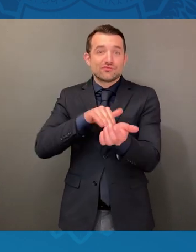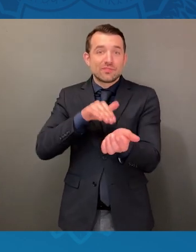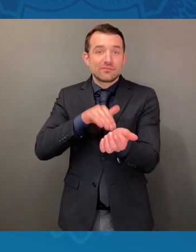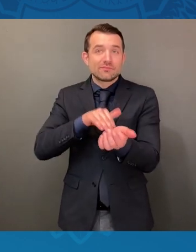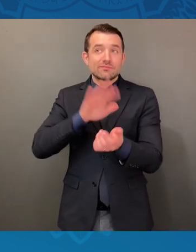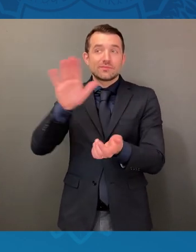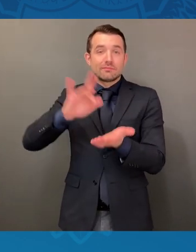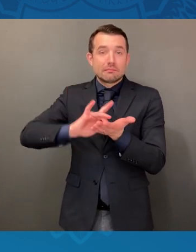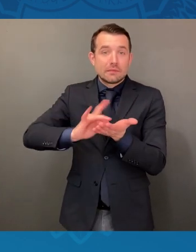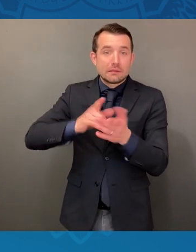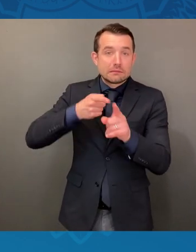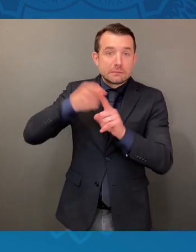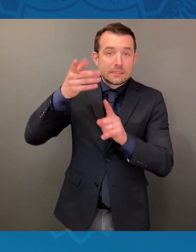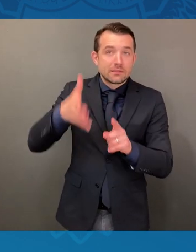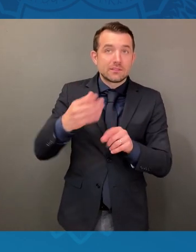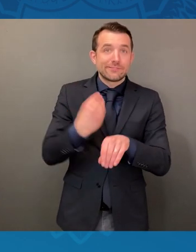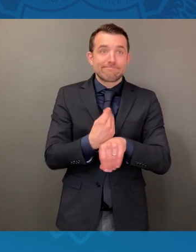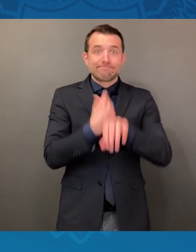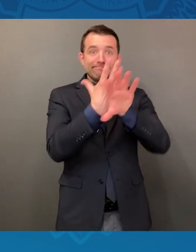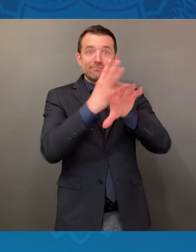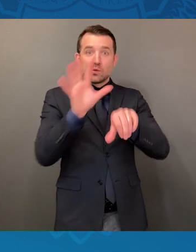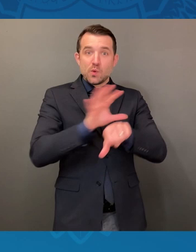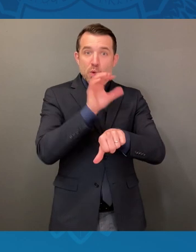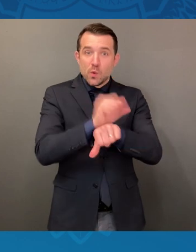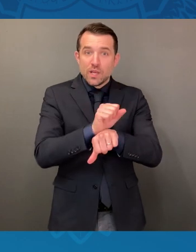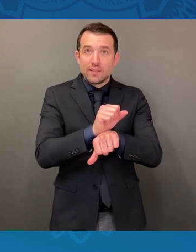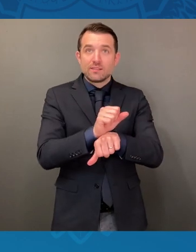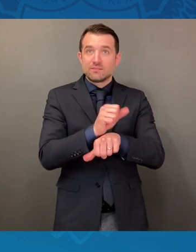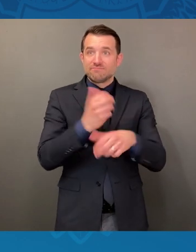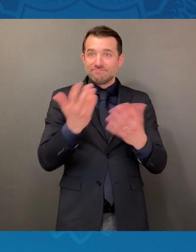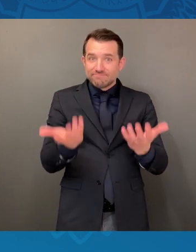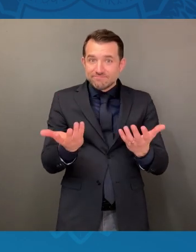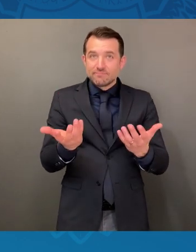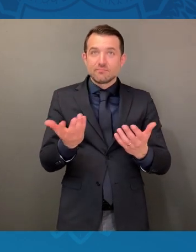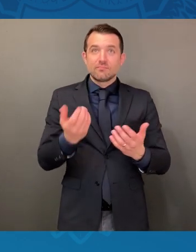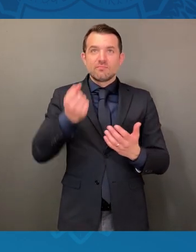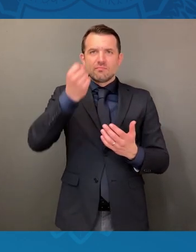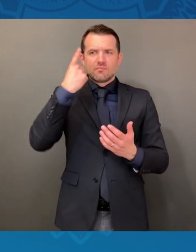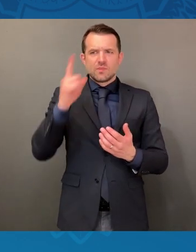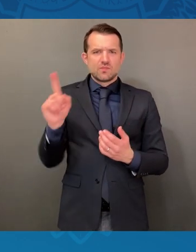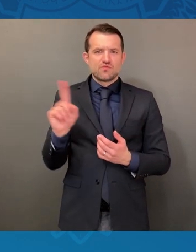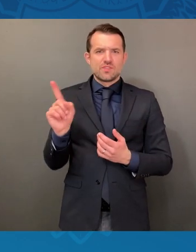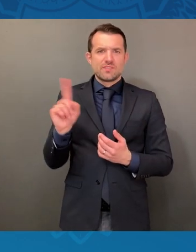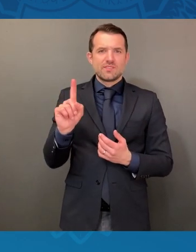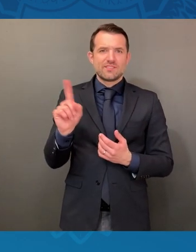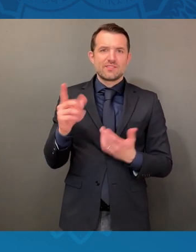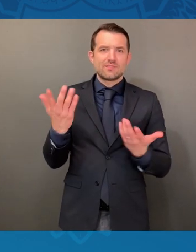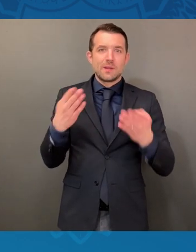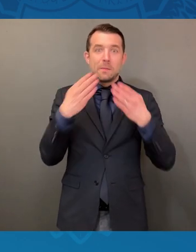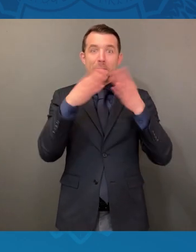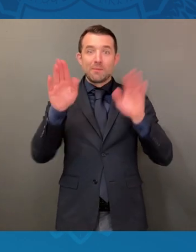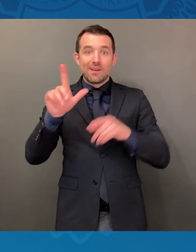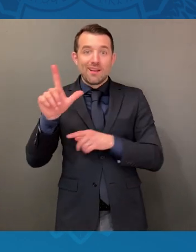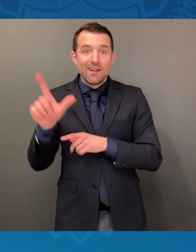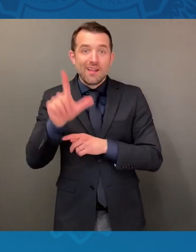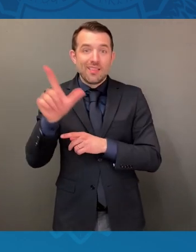during their telemedicine visits in local public libraries. Now, just imagine what that means.